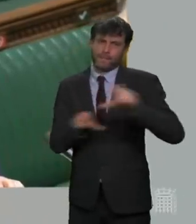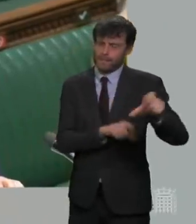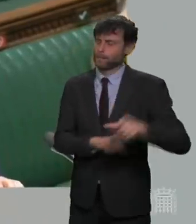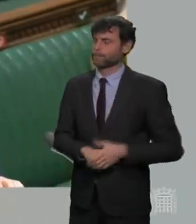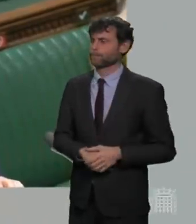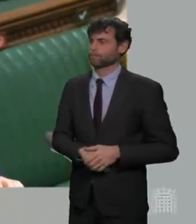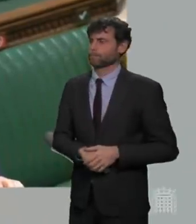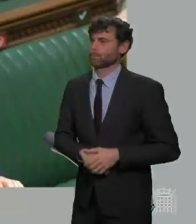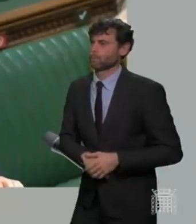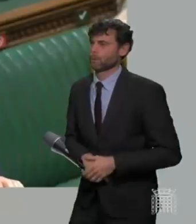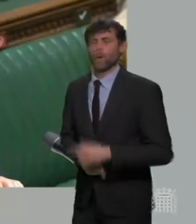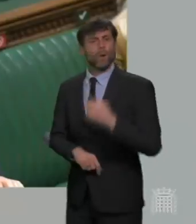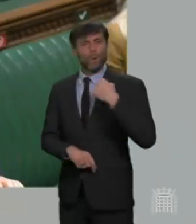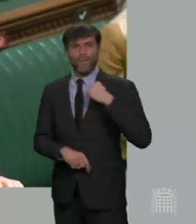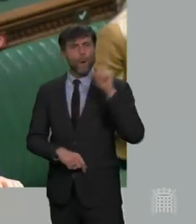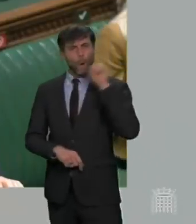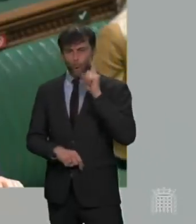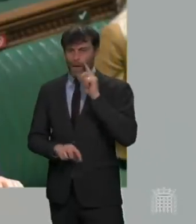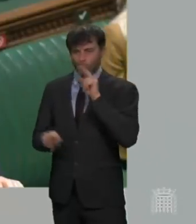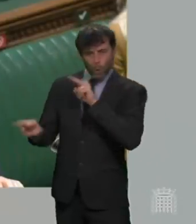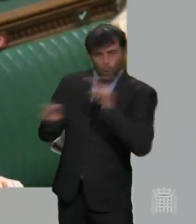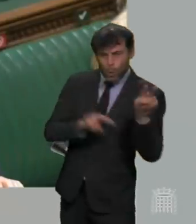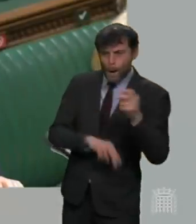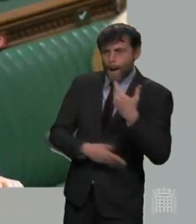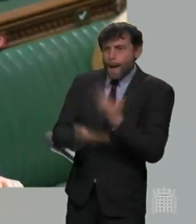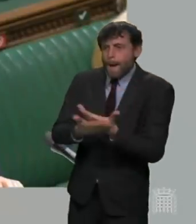whether those on benefits or those who have lost their jobs, sadly, because of the